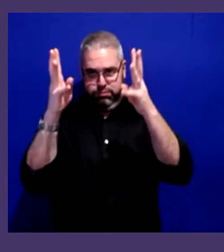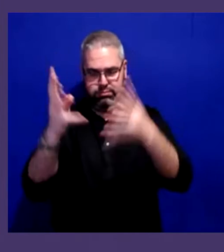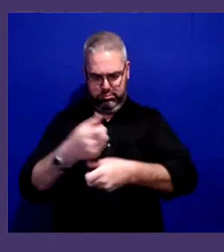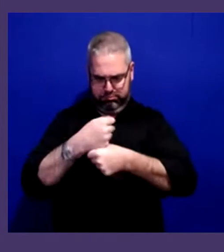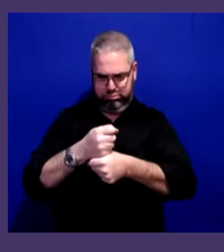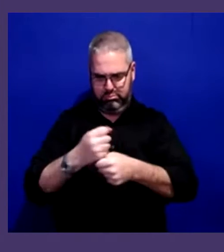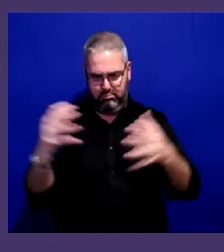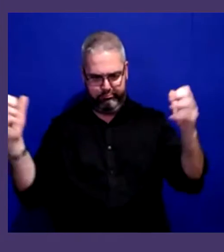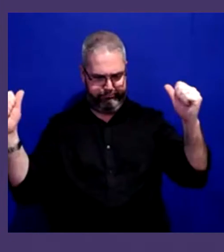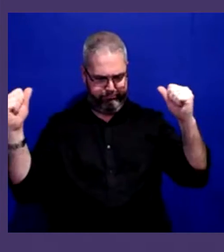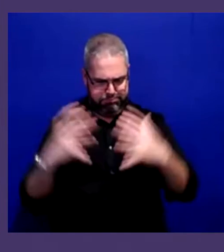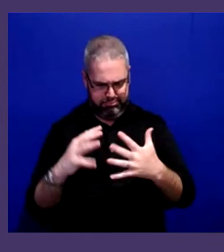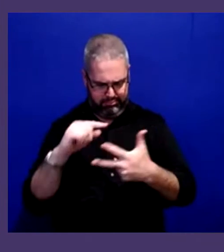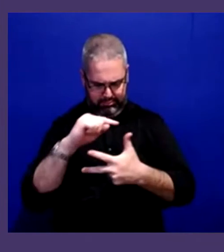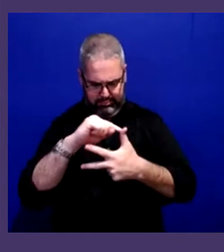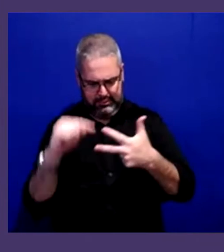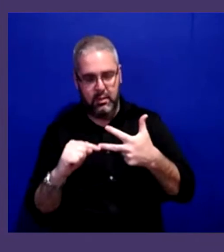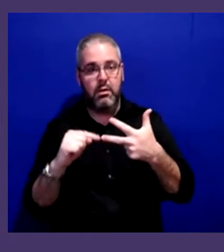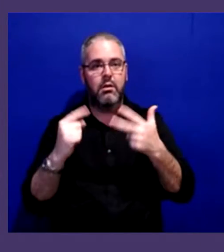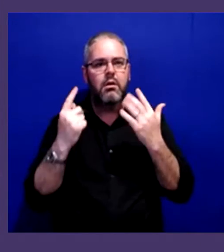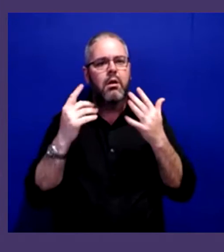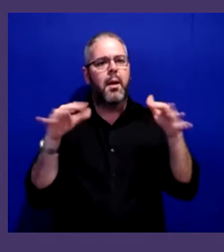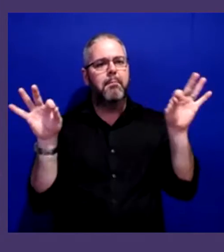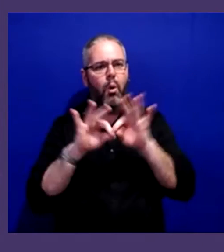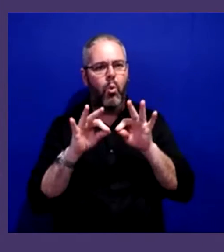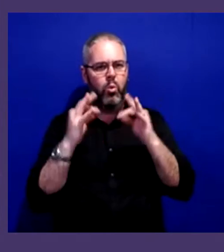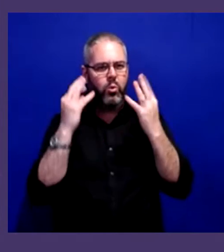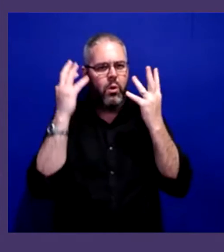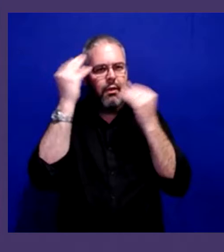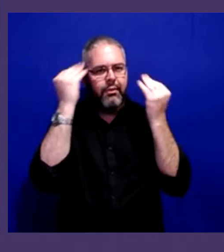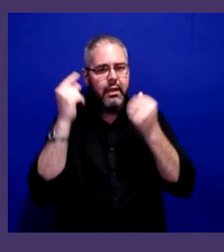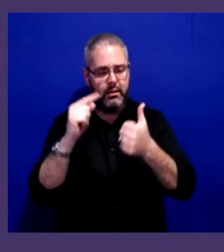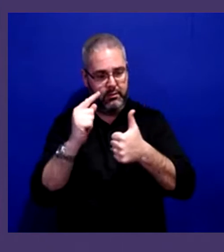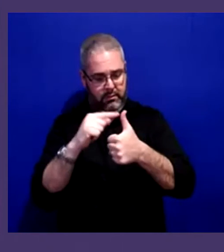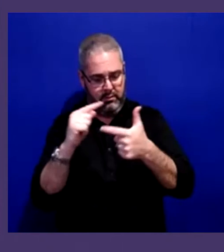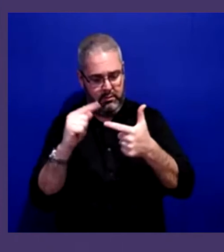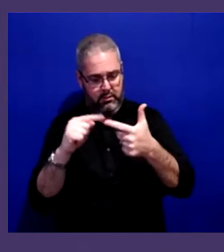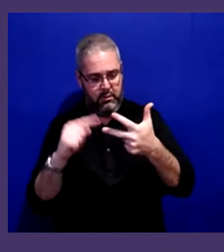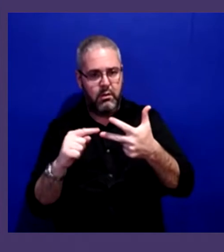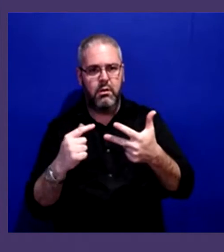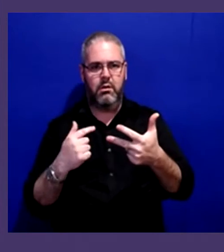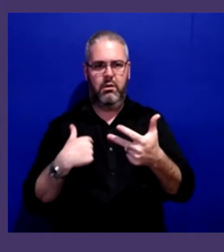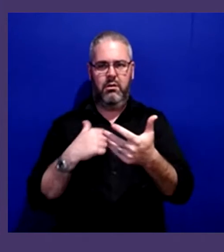about when you're able to combine these three elements, designs can be meaningful and authentic and